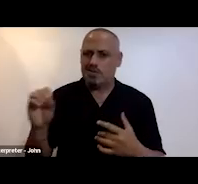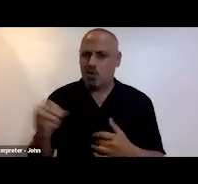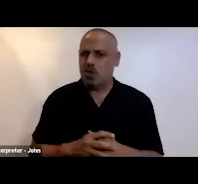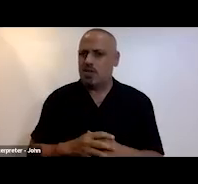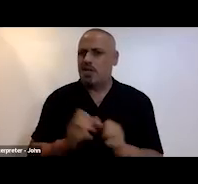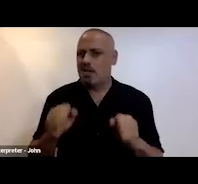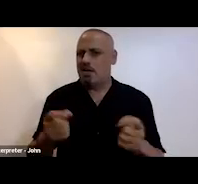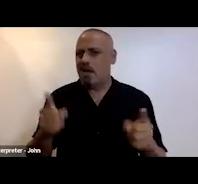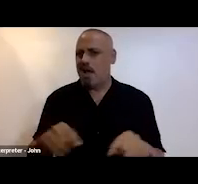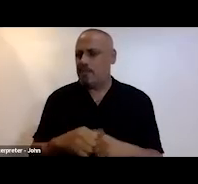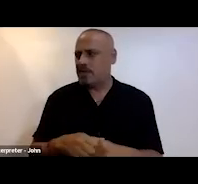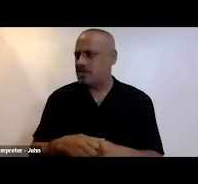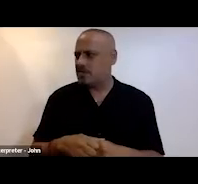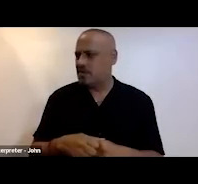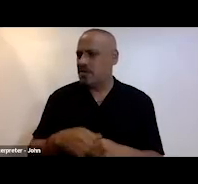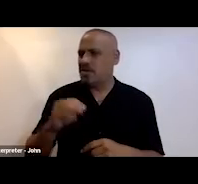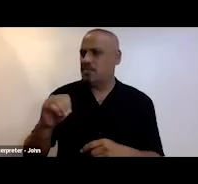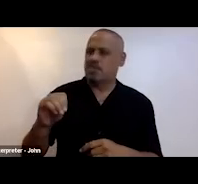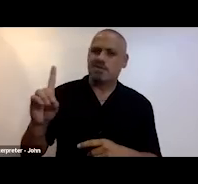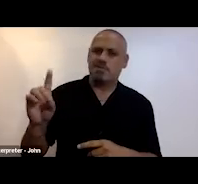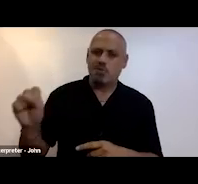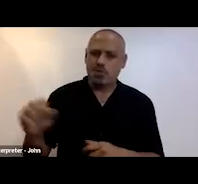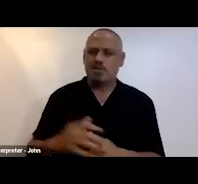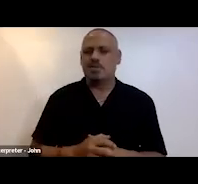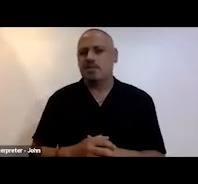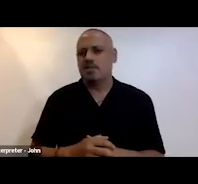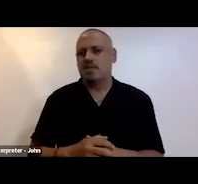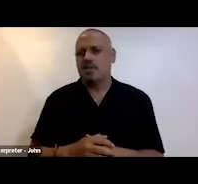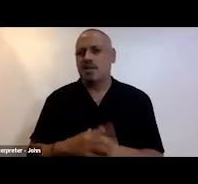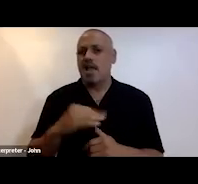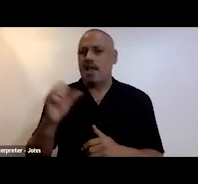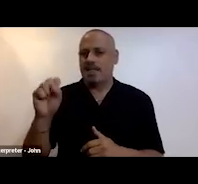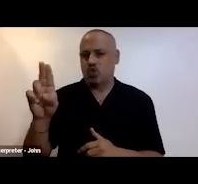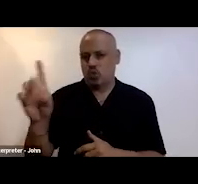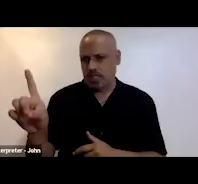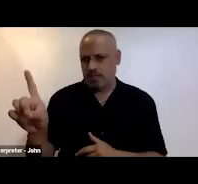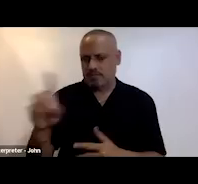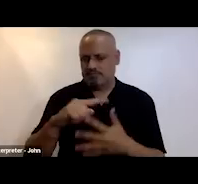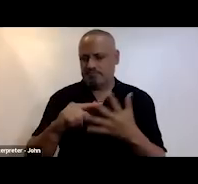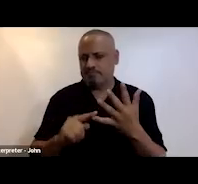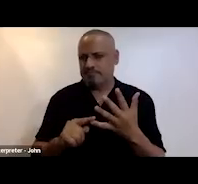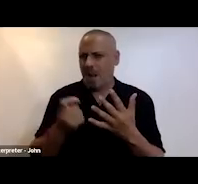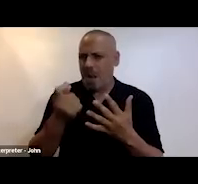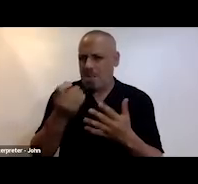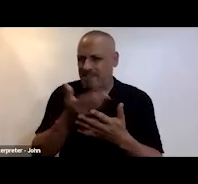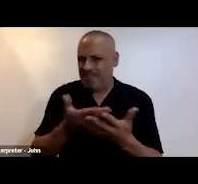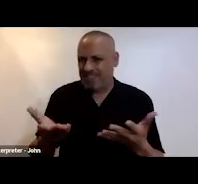It can occur in major depressive disorder and substance use. So really kind of a little bit of everything.